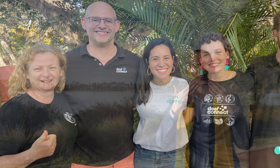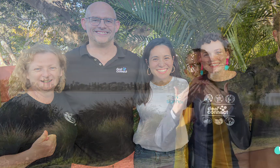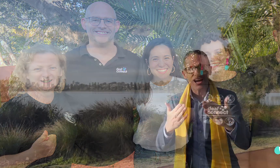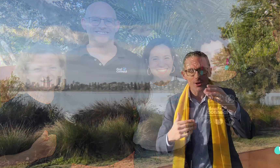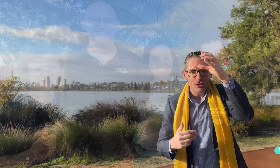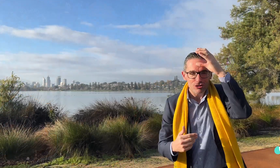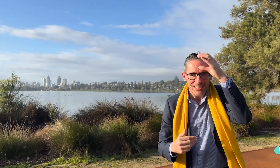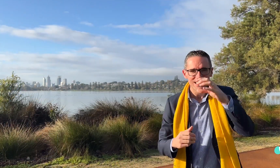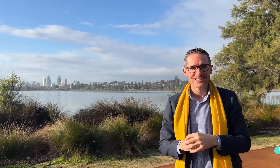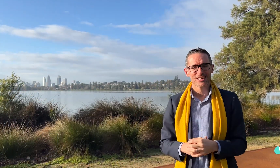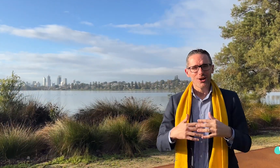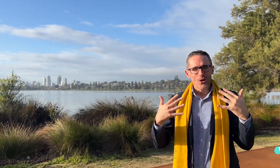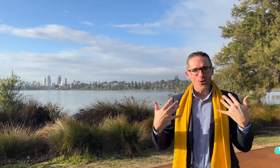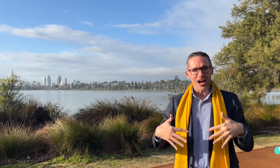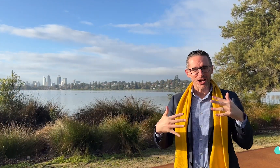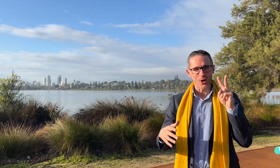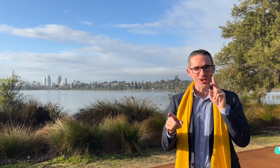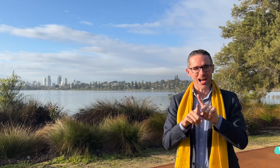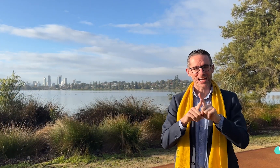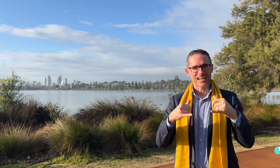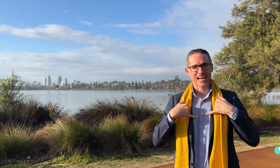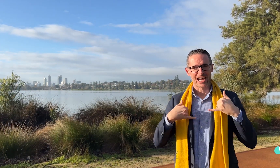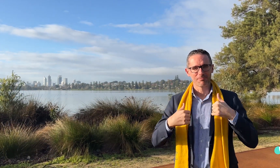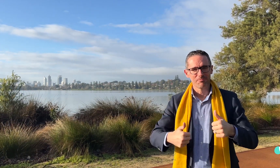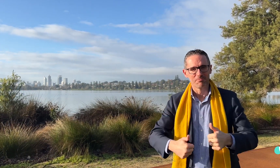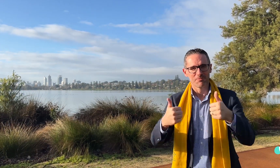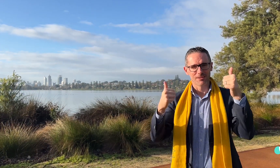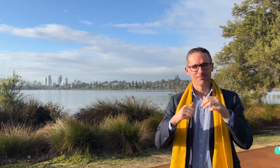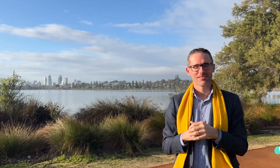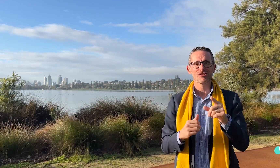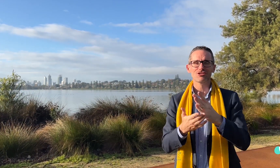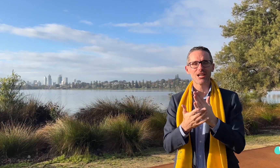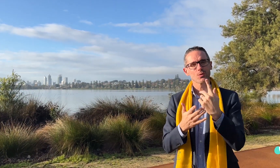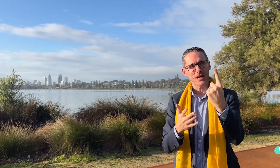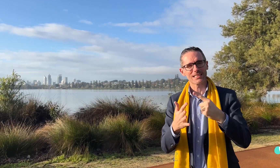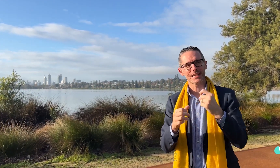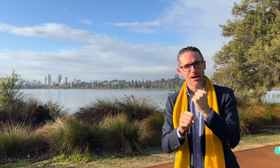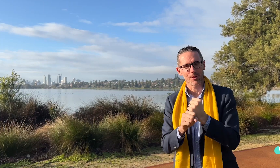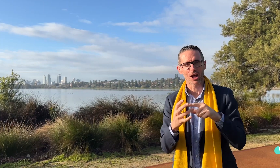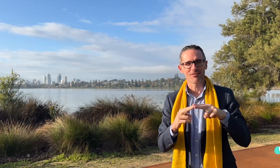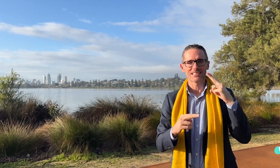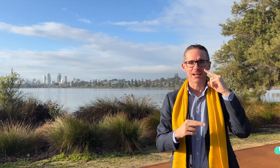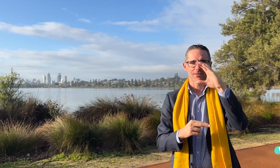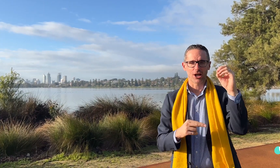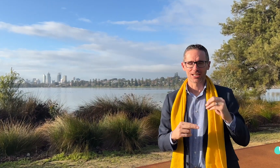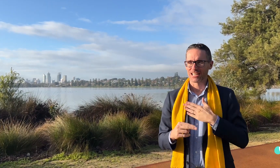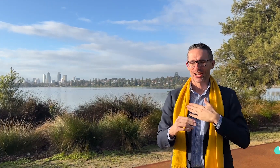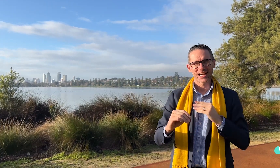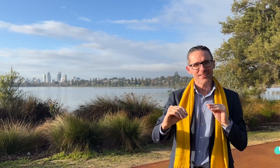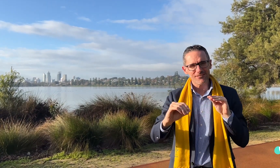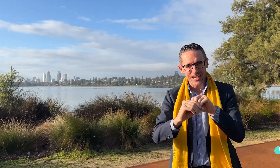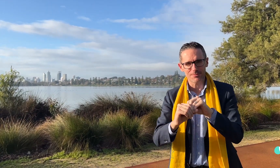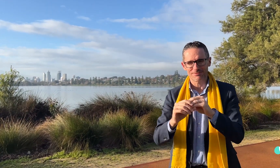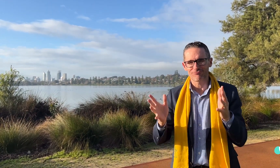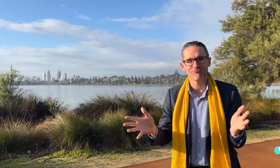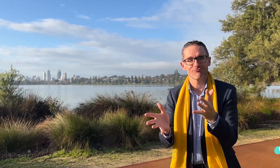Thank you, Chris. Wow. Looks like the camp was a great success. And one example of Deaf Connect’s investment into youth.